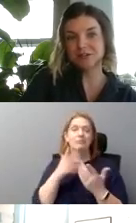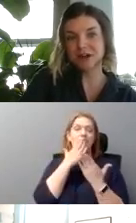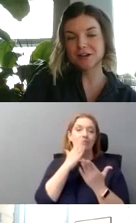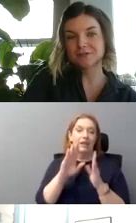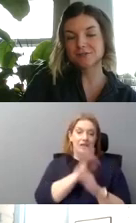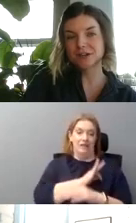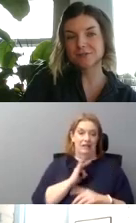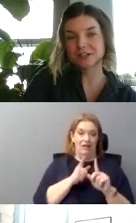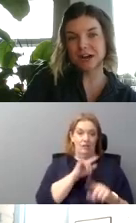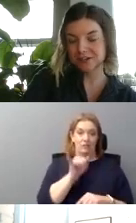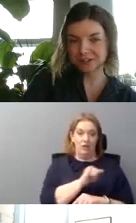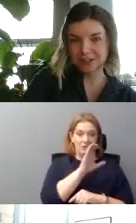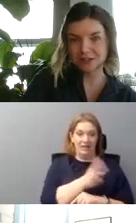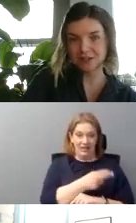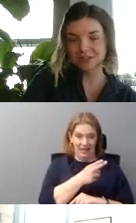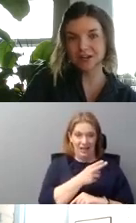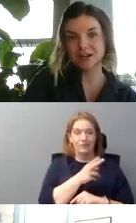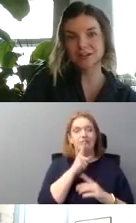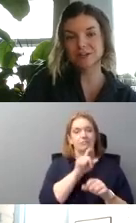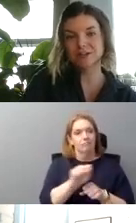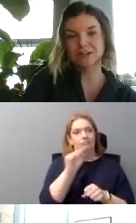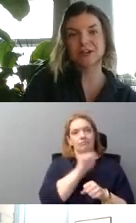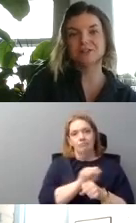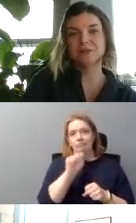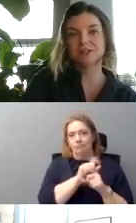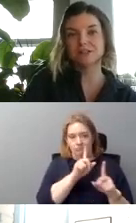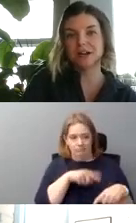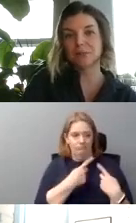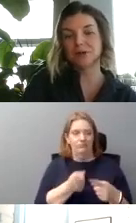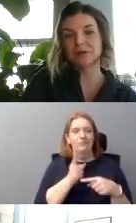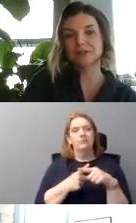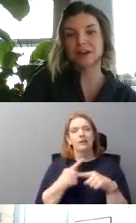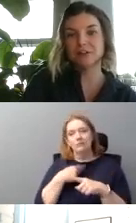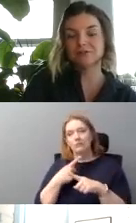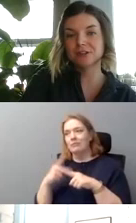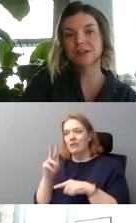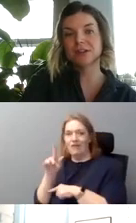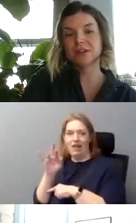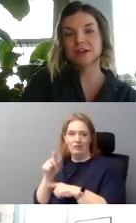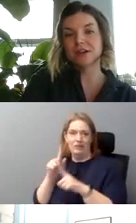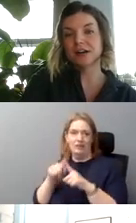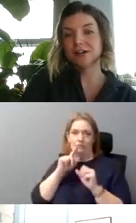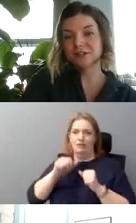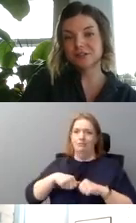who have worked very tirelessly alongside Valerie and I to bring this entire program to life. Also,